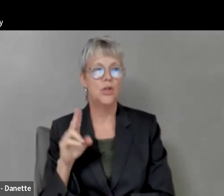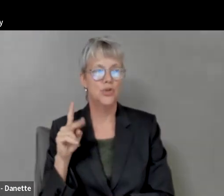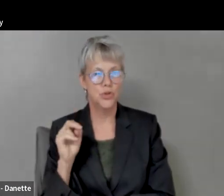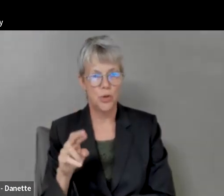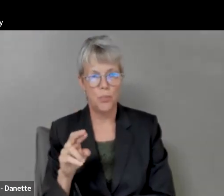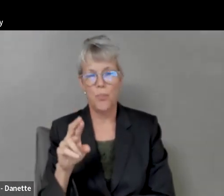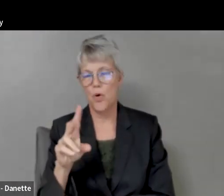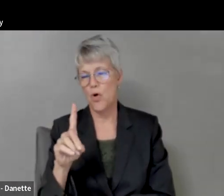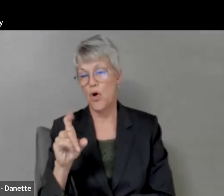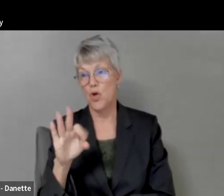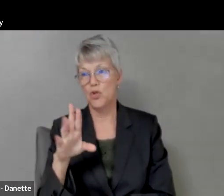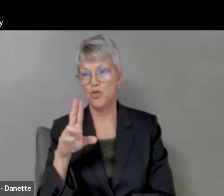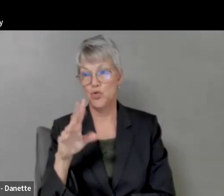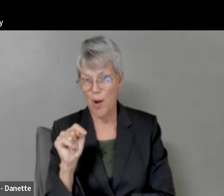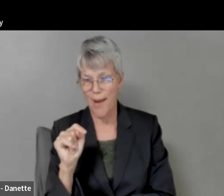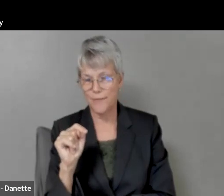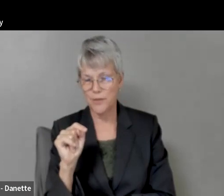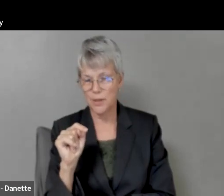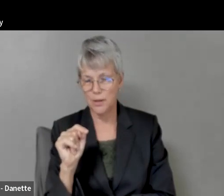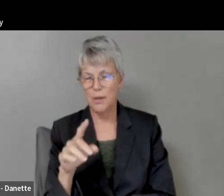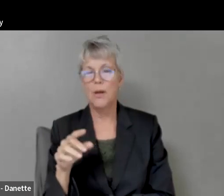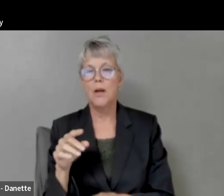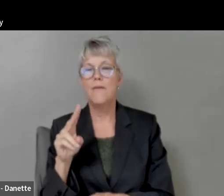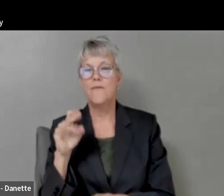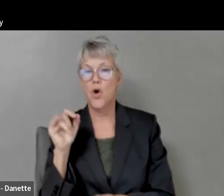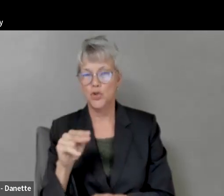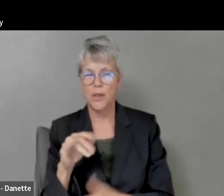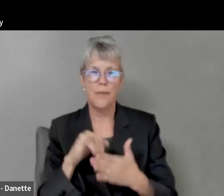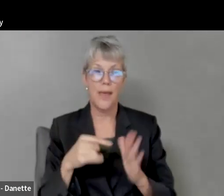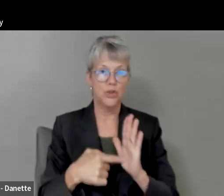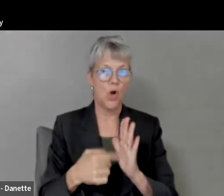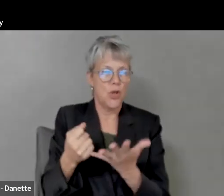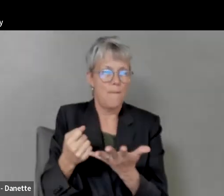Kelly Crosbie (she/her): the priorities that may end up in that State